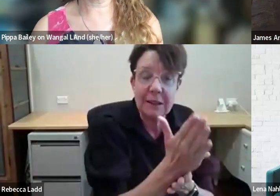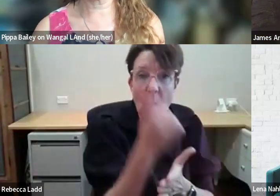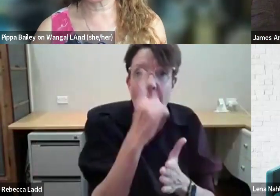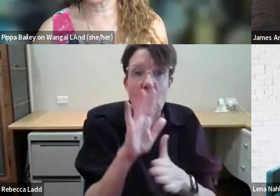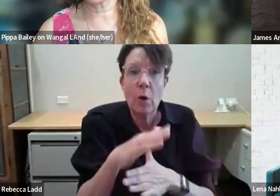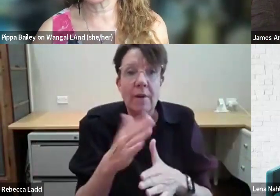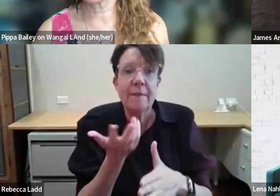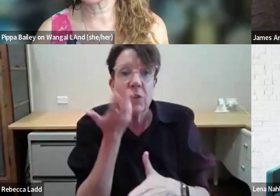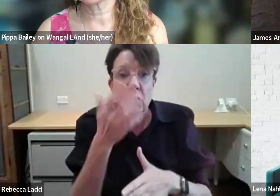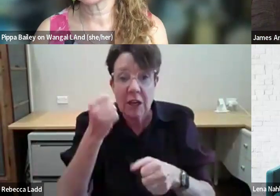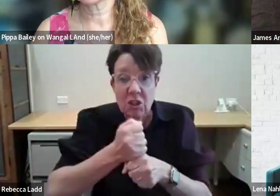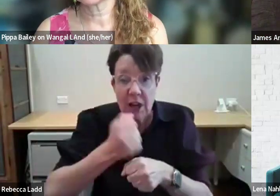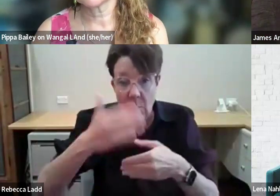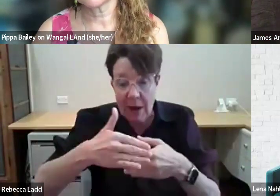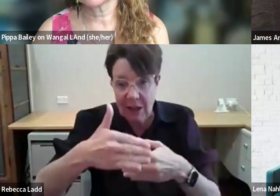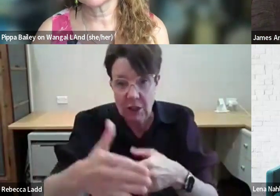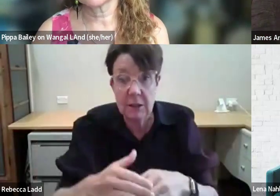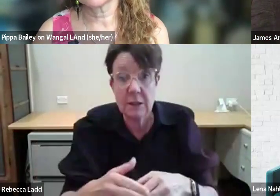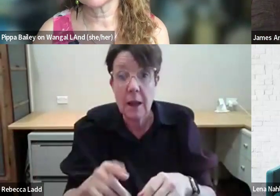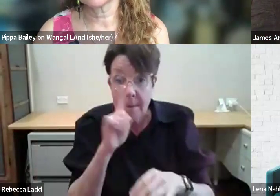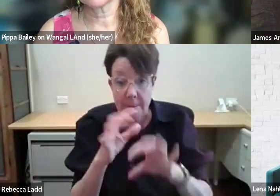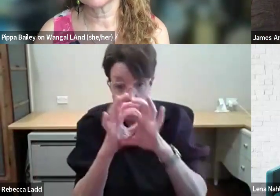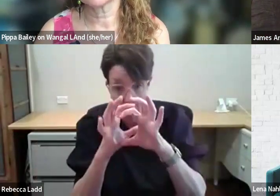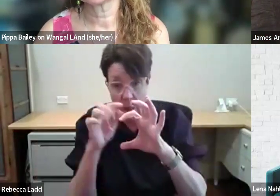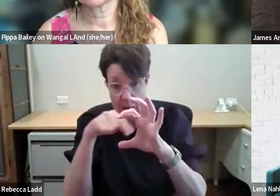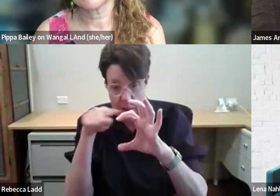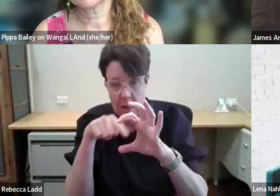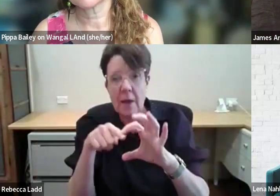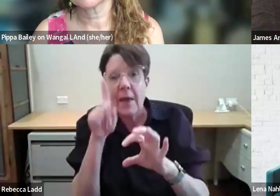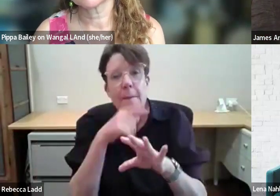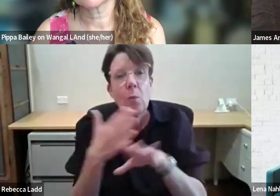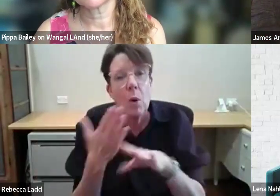might be the people our audience or supporters and then the bigger one